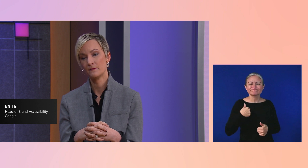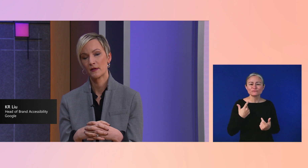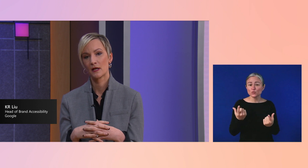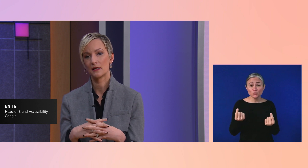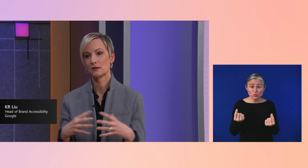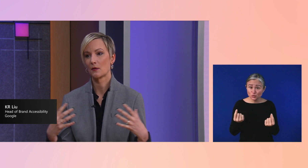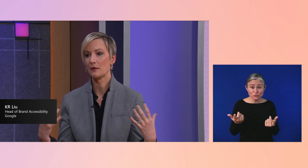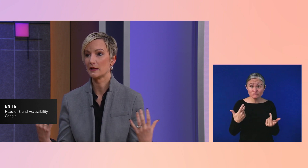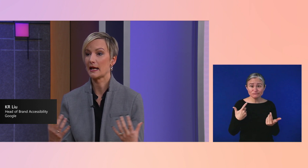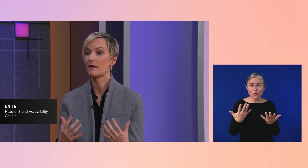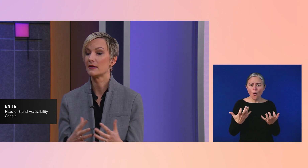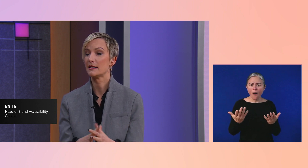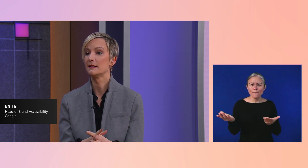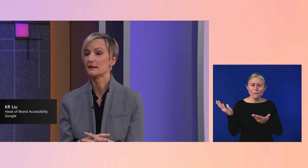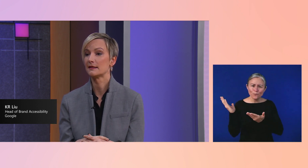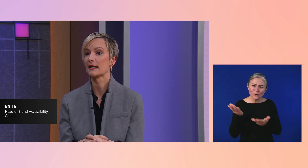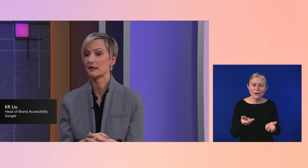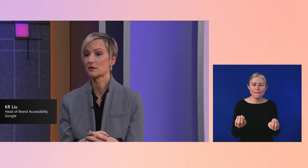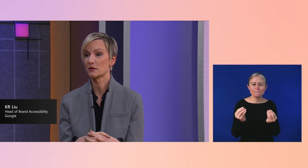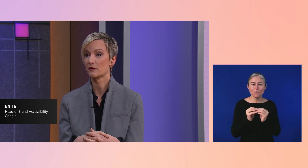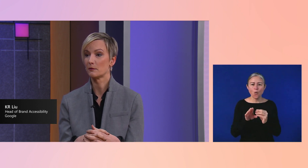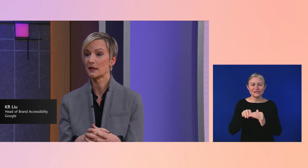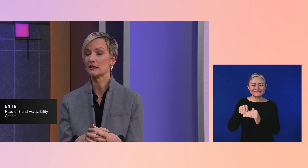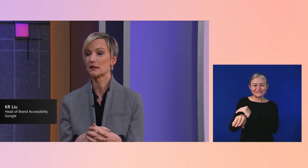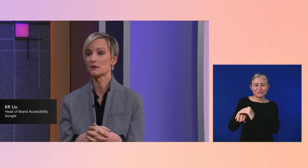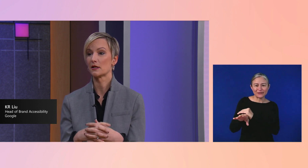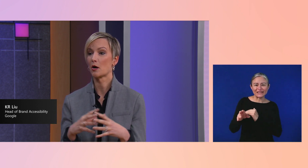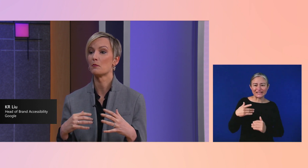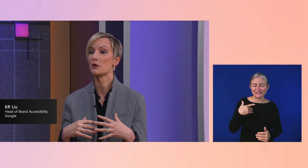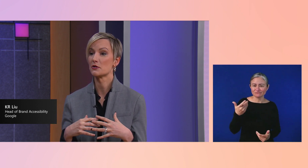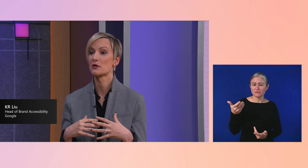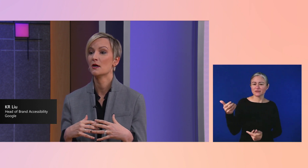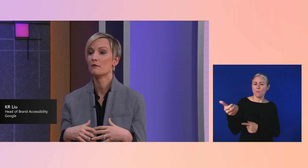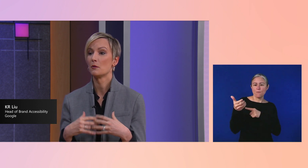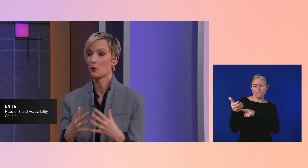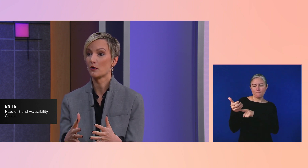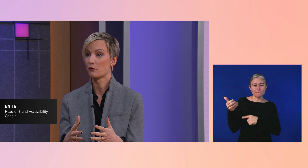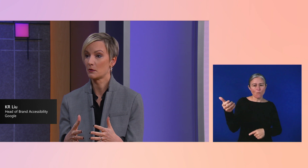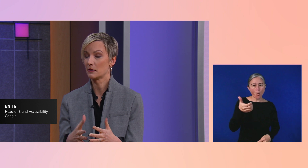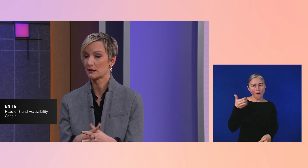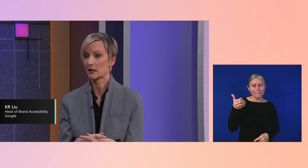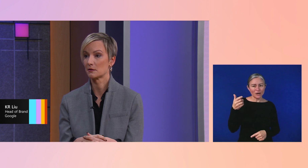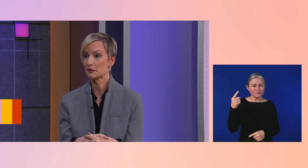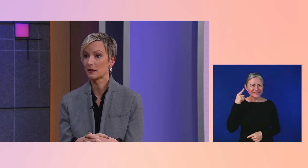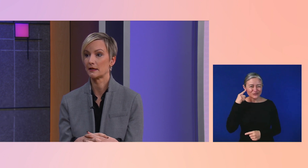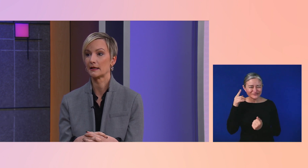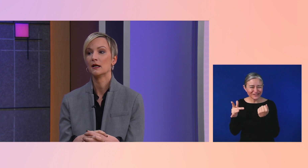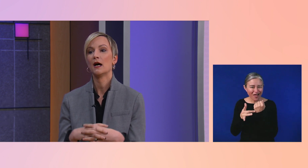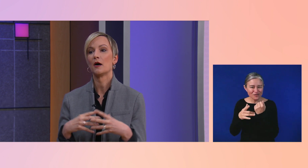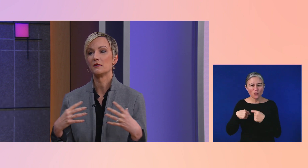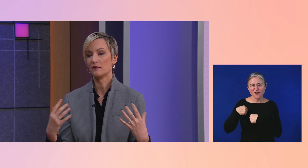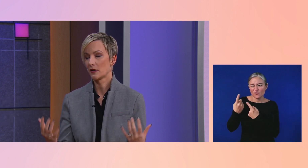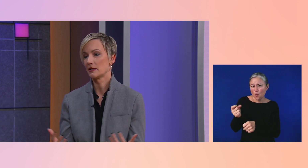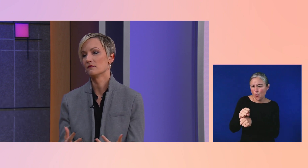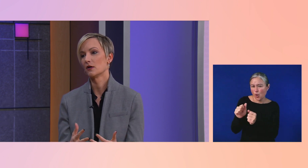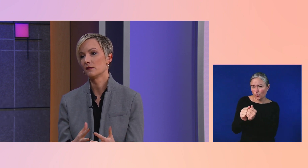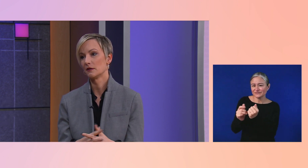So I really advocated in the tech industry over many years to help push for more affordable and accessible hearing. I was very involved in